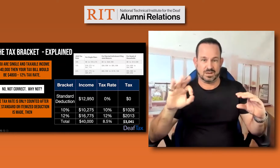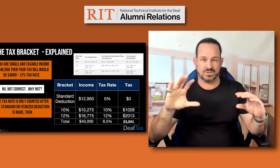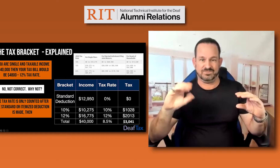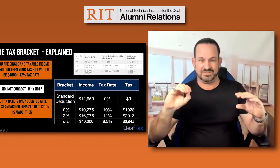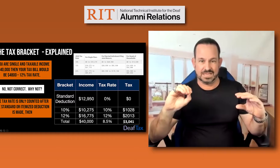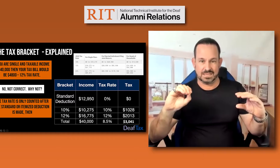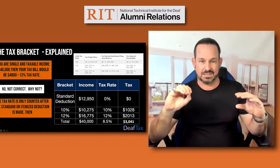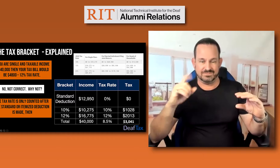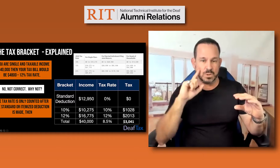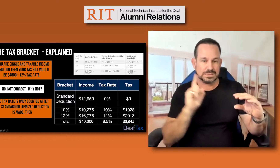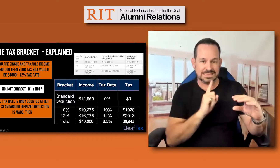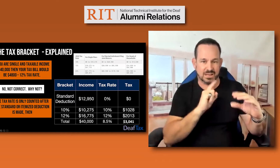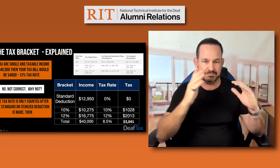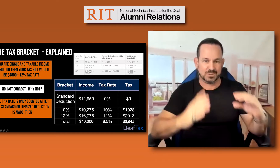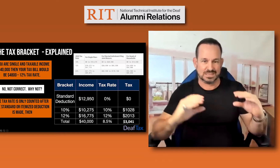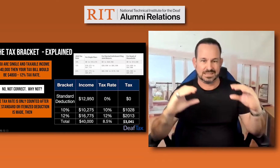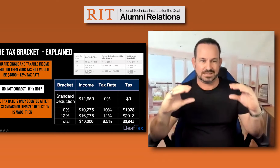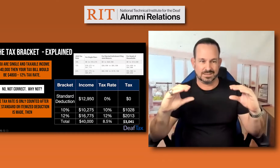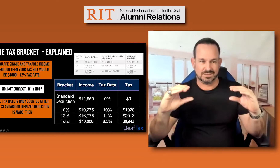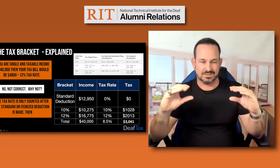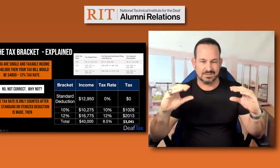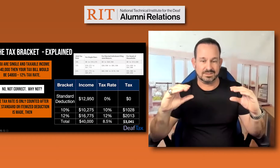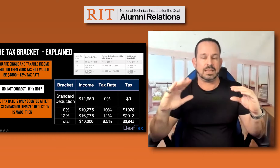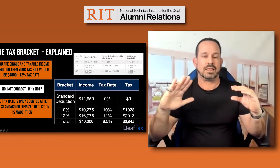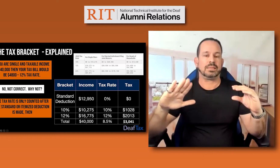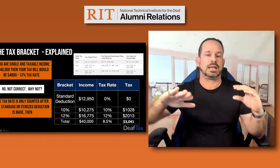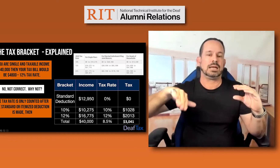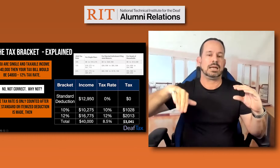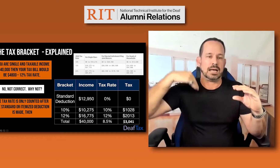you have the 0% income